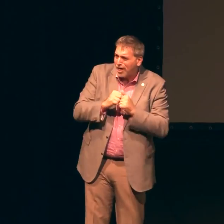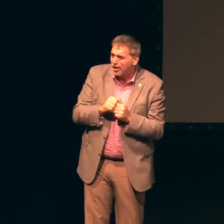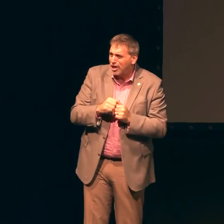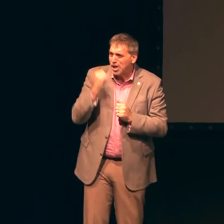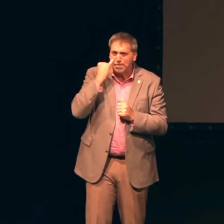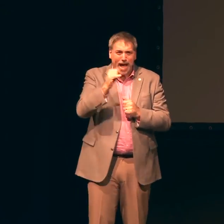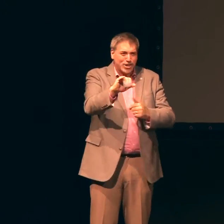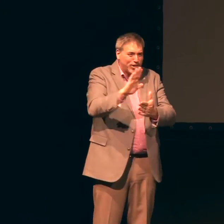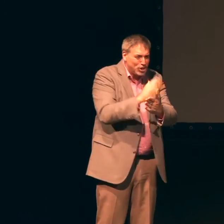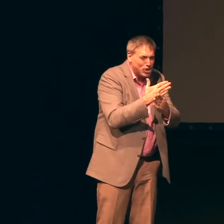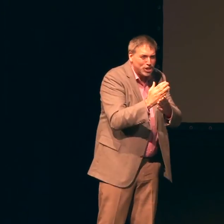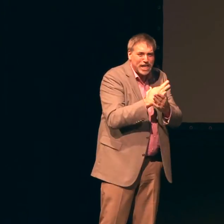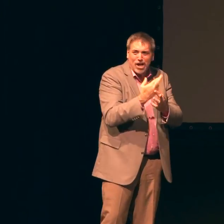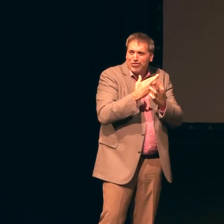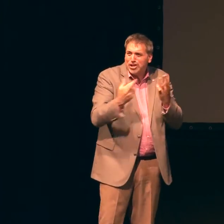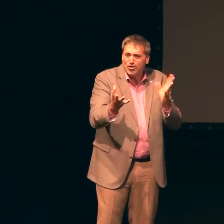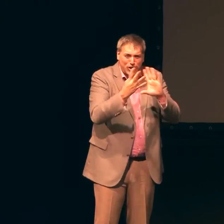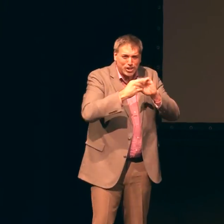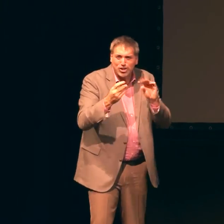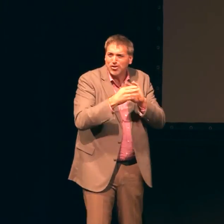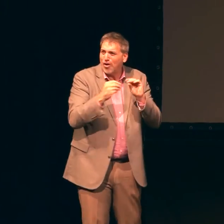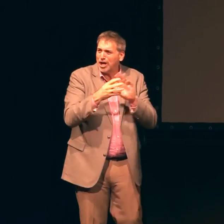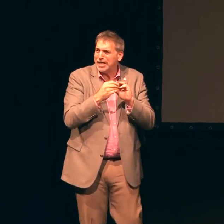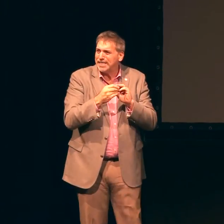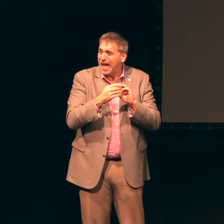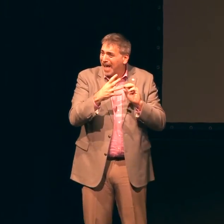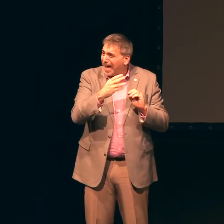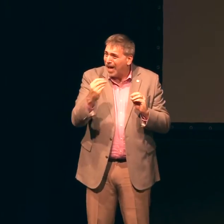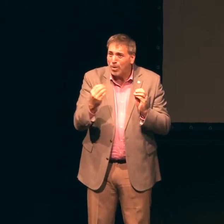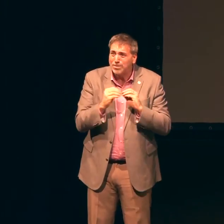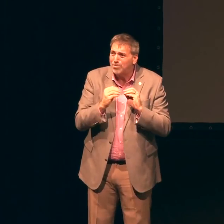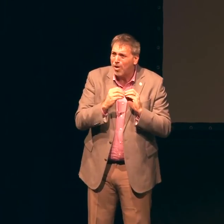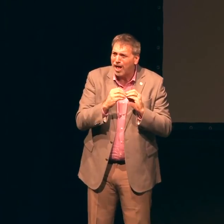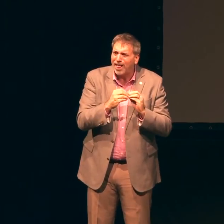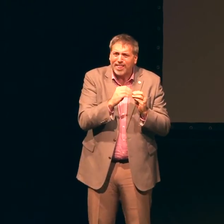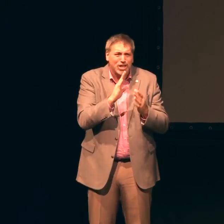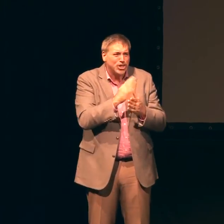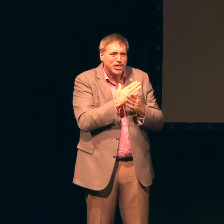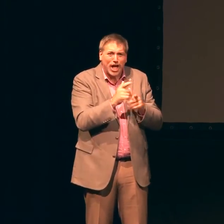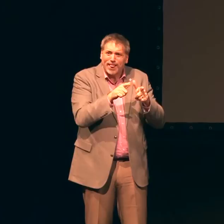what they could learn from each other, what they could share, the resores, the stories,